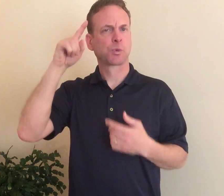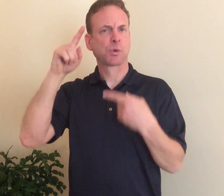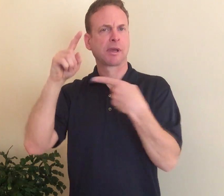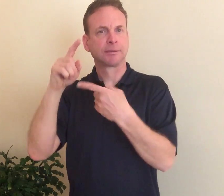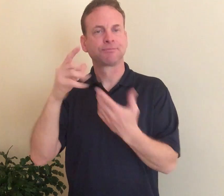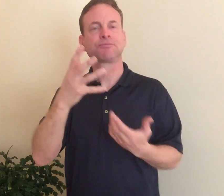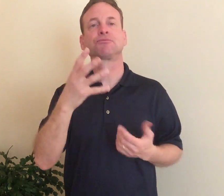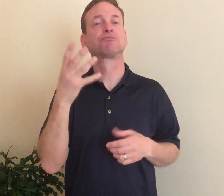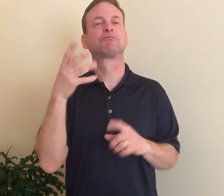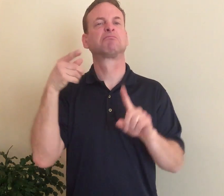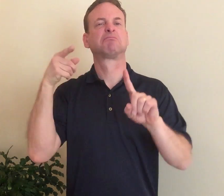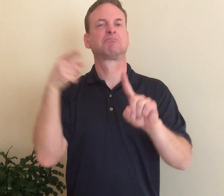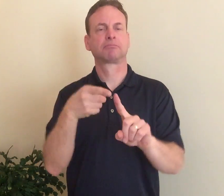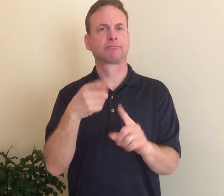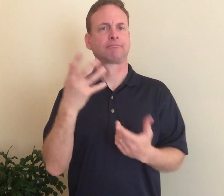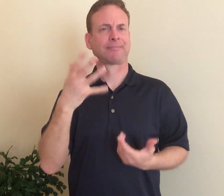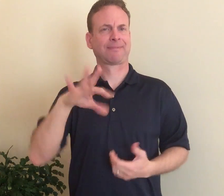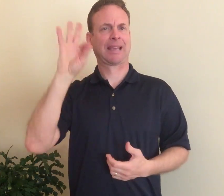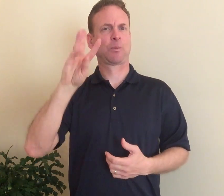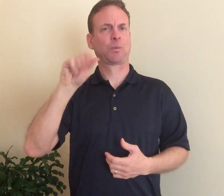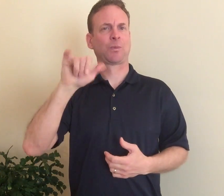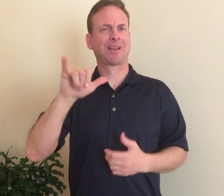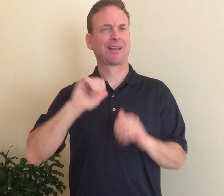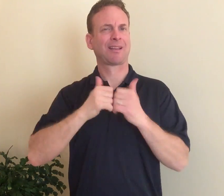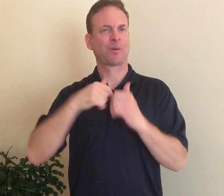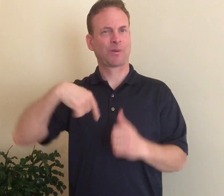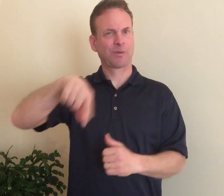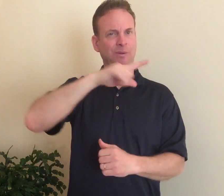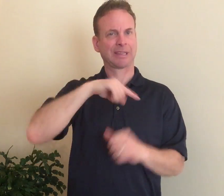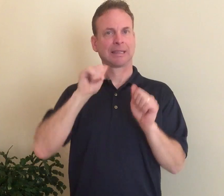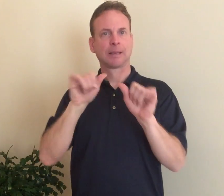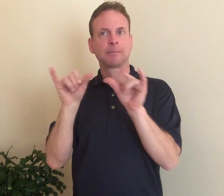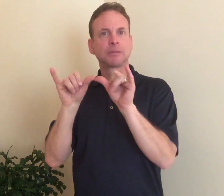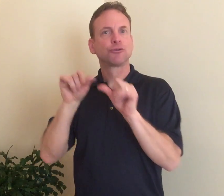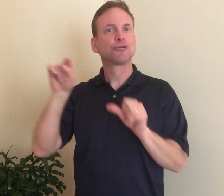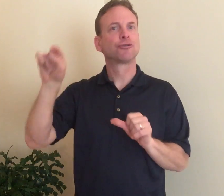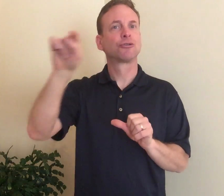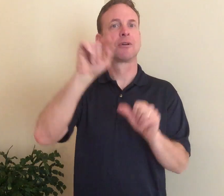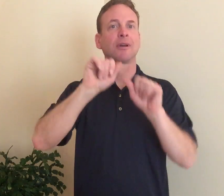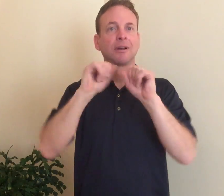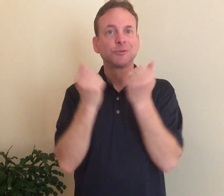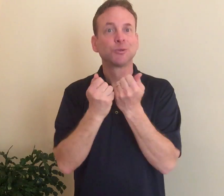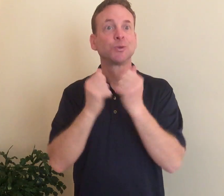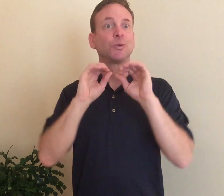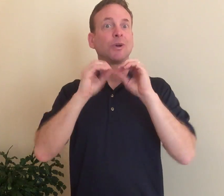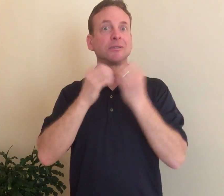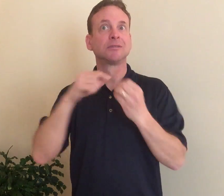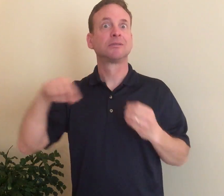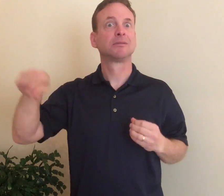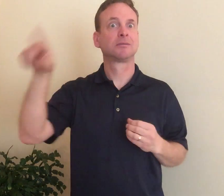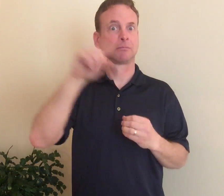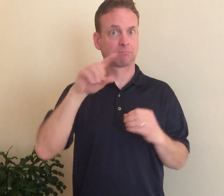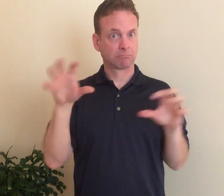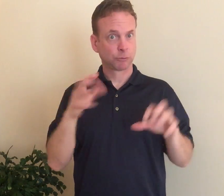The purpose of the RATF is to find ways to measure agencies and organizations, to determine